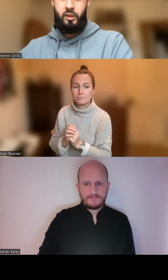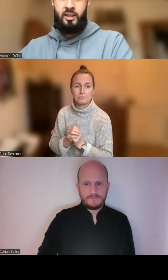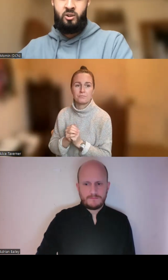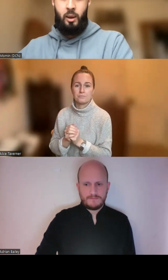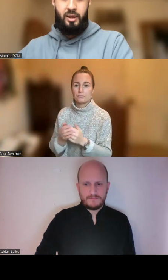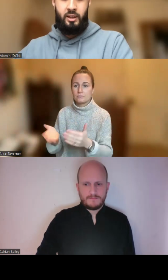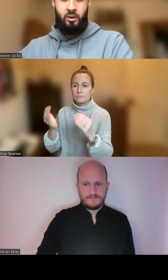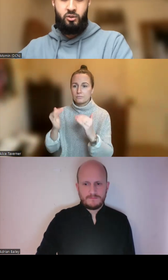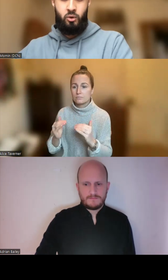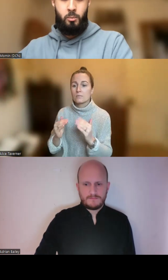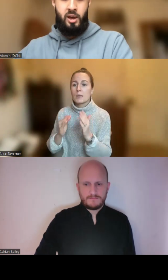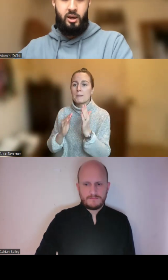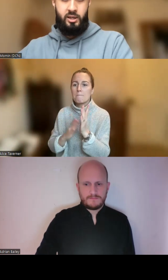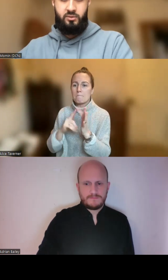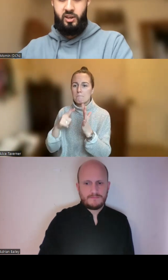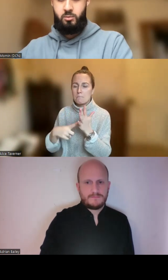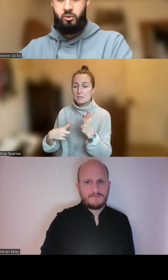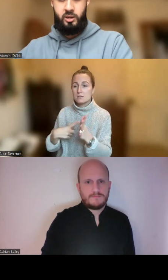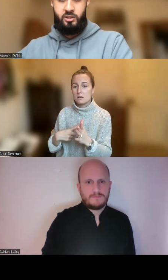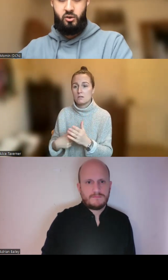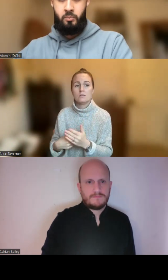Let's look at Meta now. Meta is Facebook and Instagram.